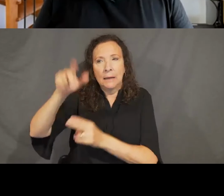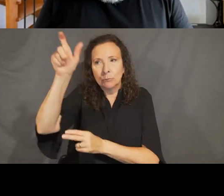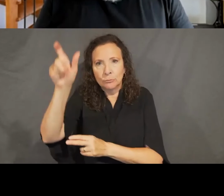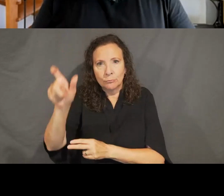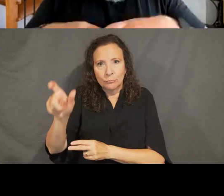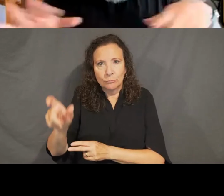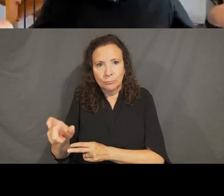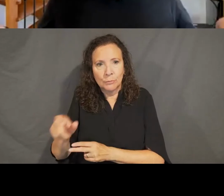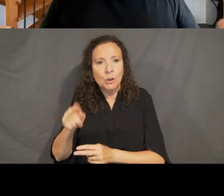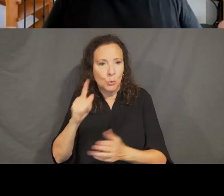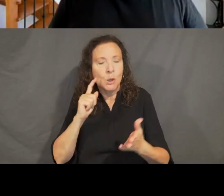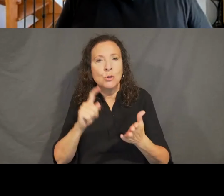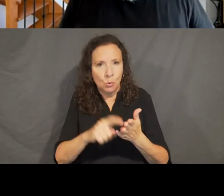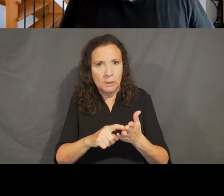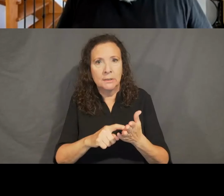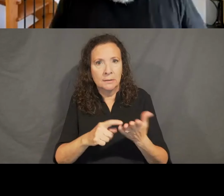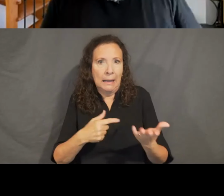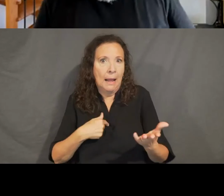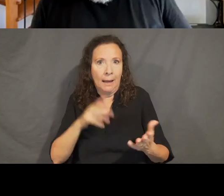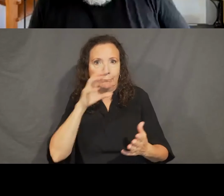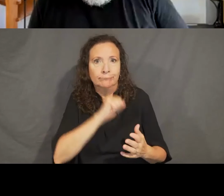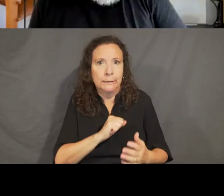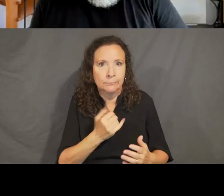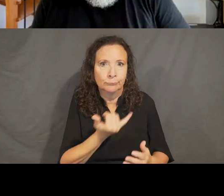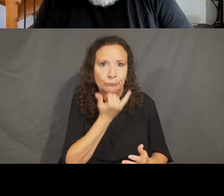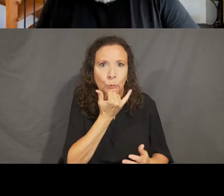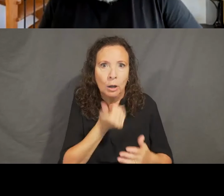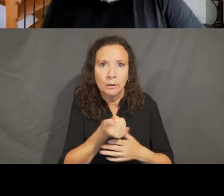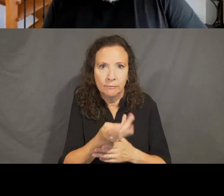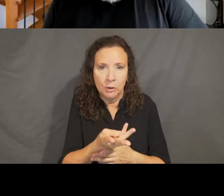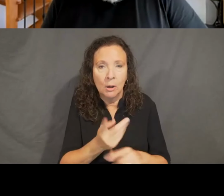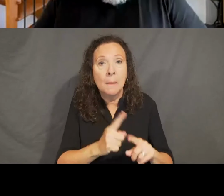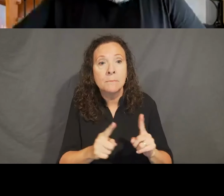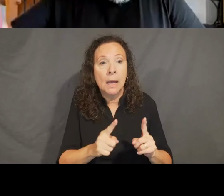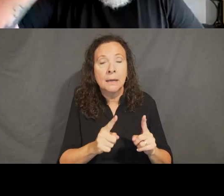But if I remove colors entirely from there and all of a sudden everything is grayed out,